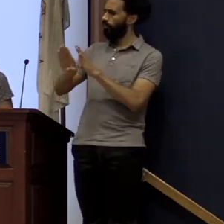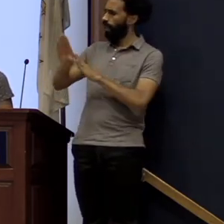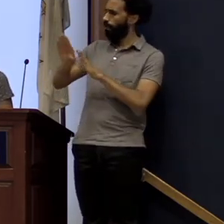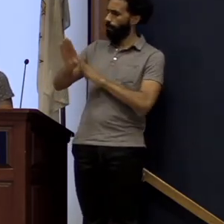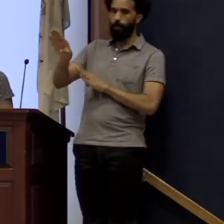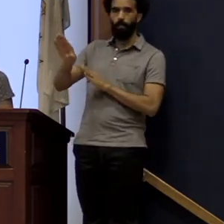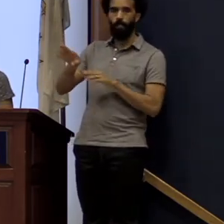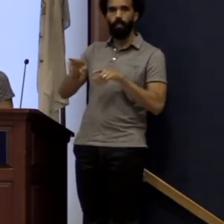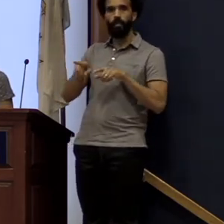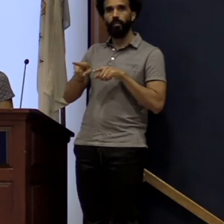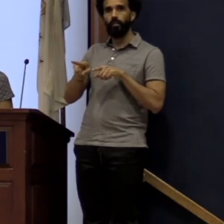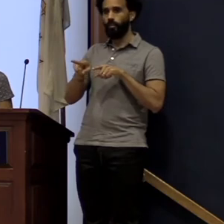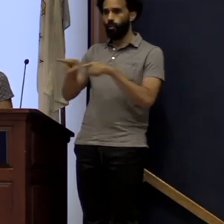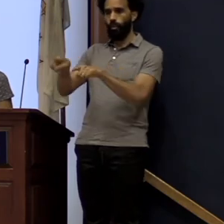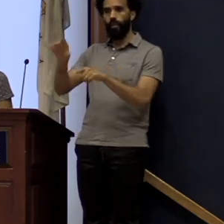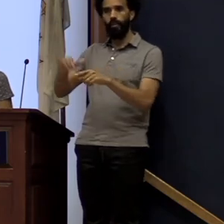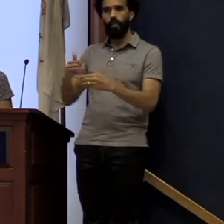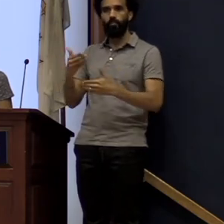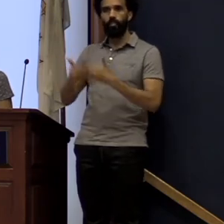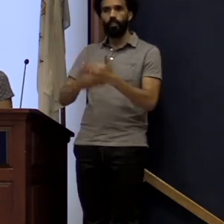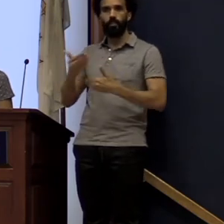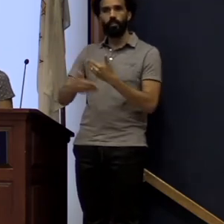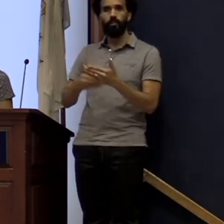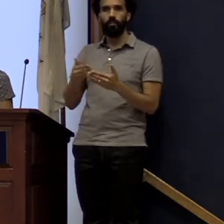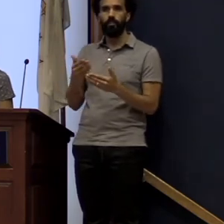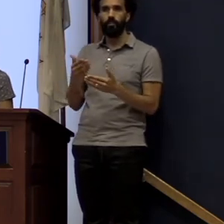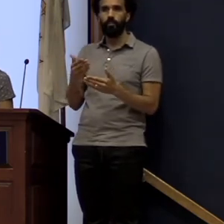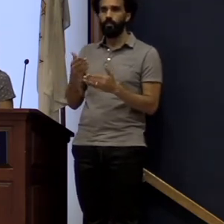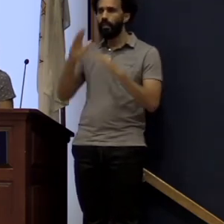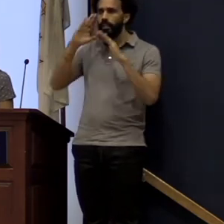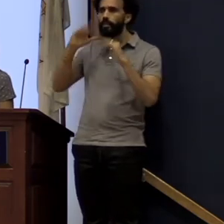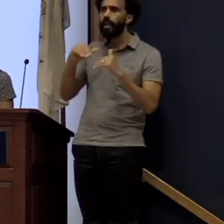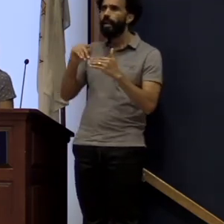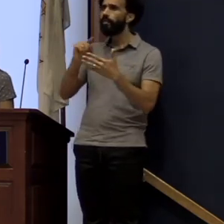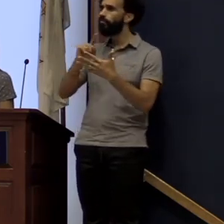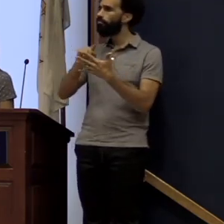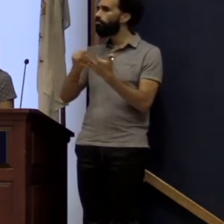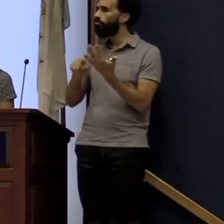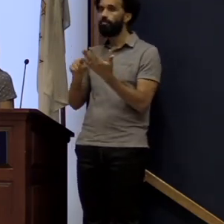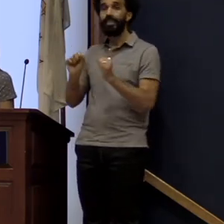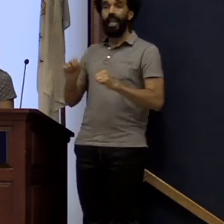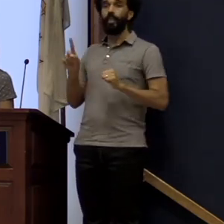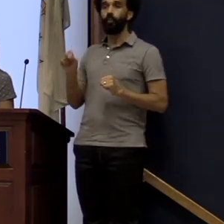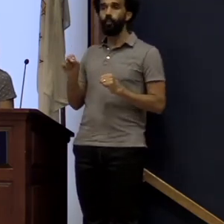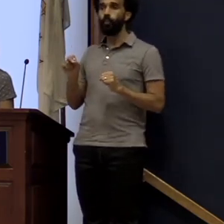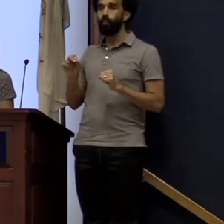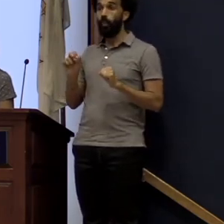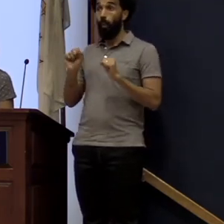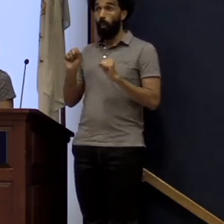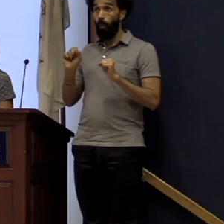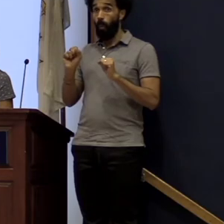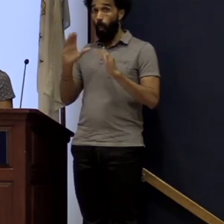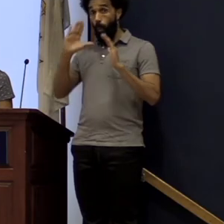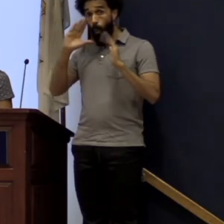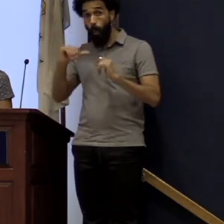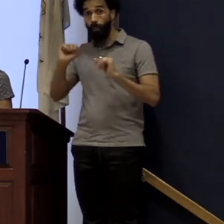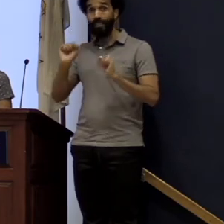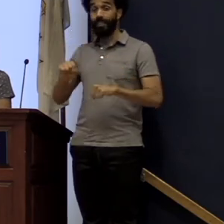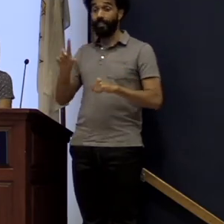What your expectations are in terms of what they're able to do and what you hope they can do shortly after some period of growth